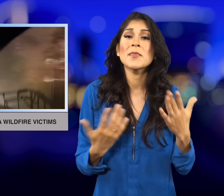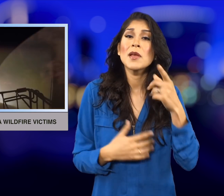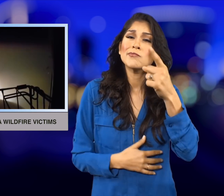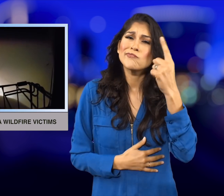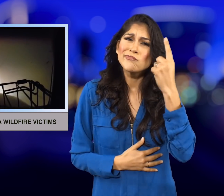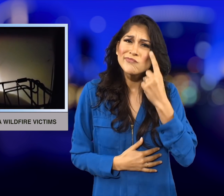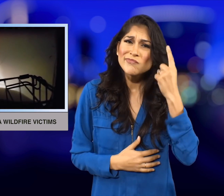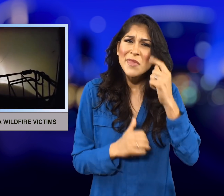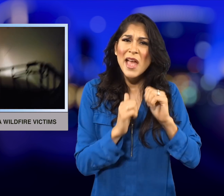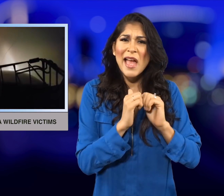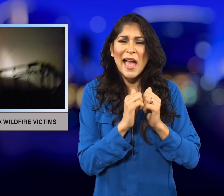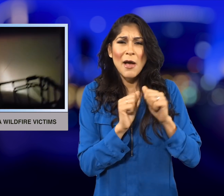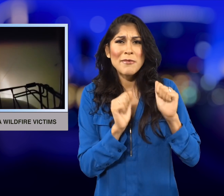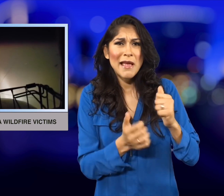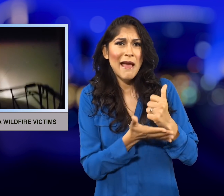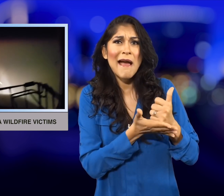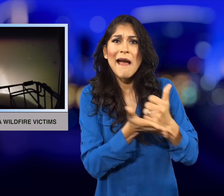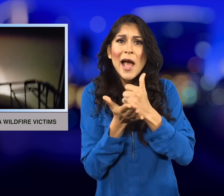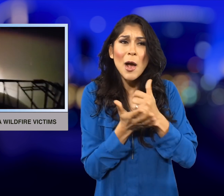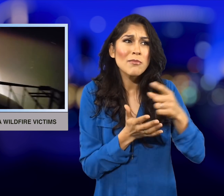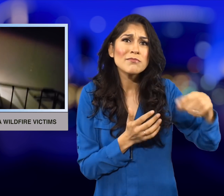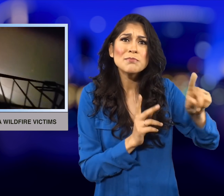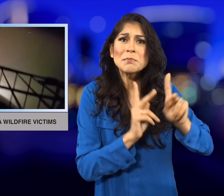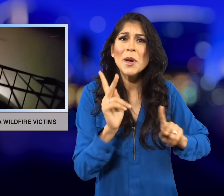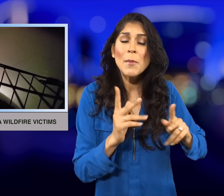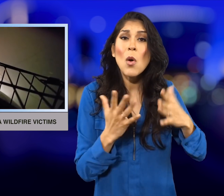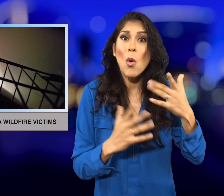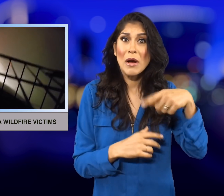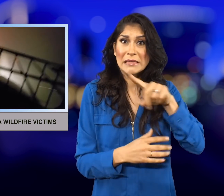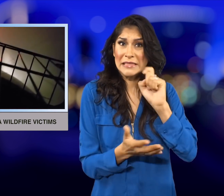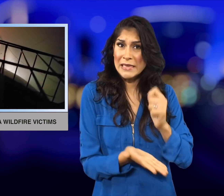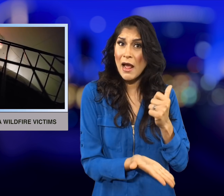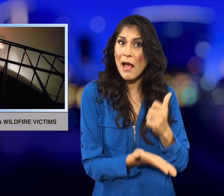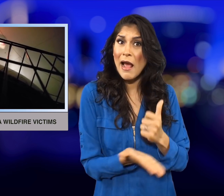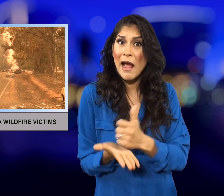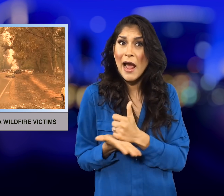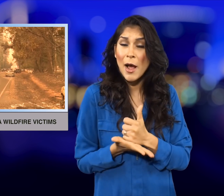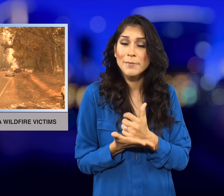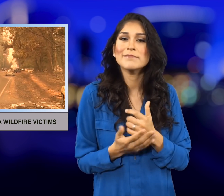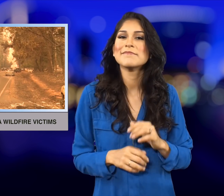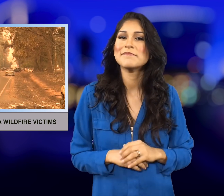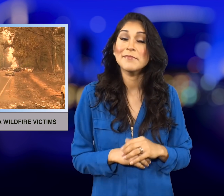Here are ways you can assist those affected or get help if you're in need.